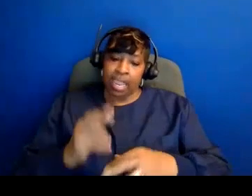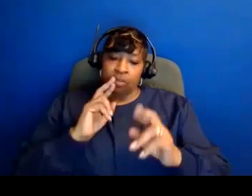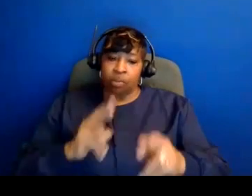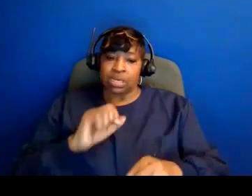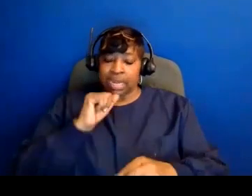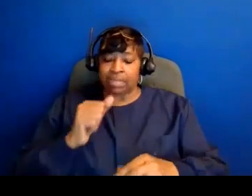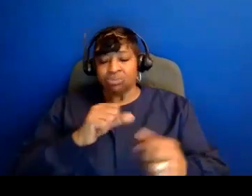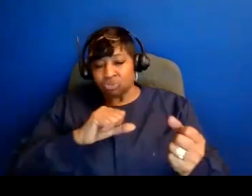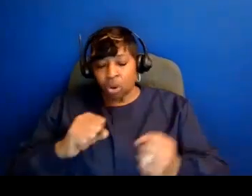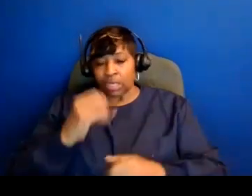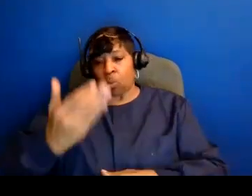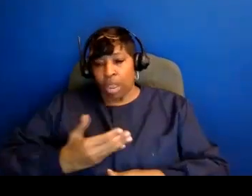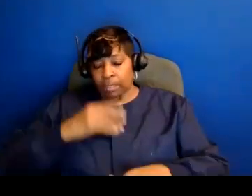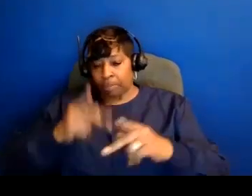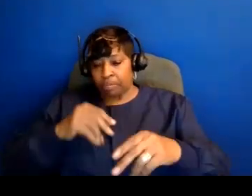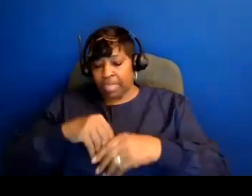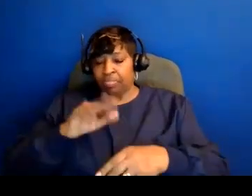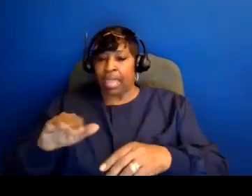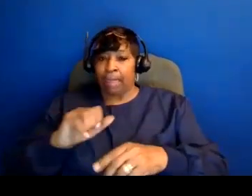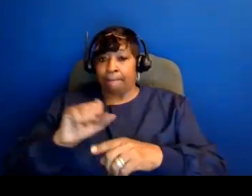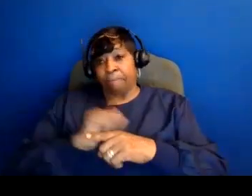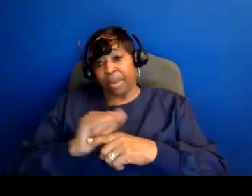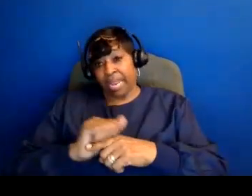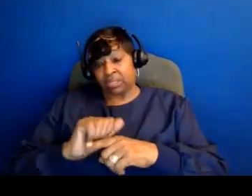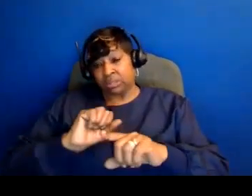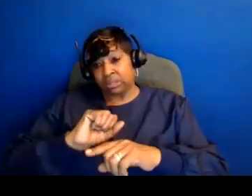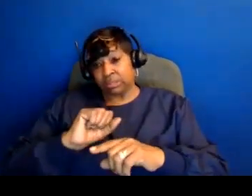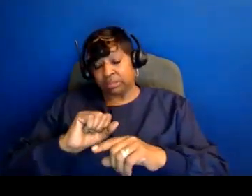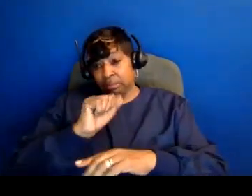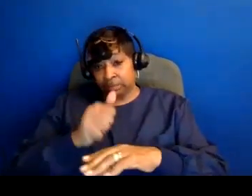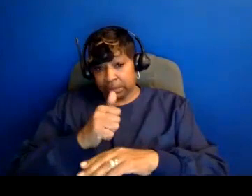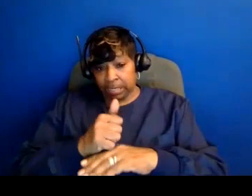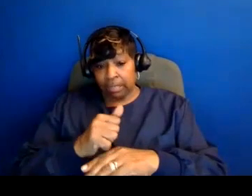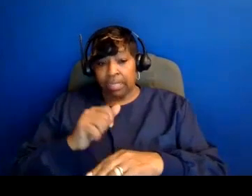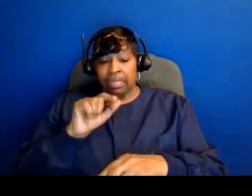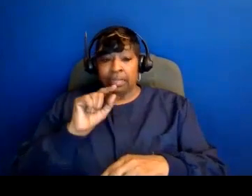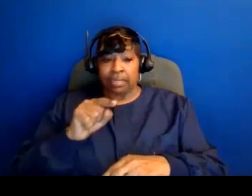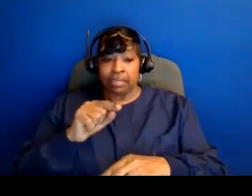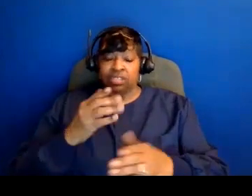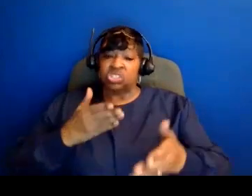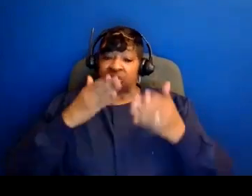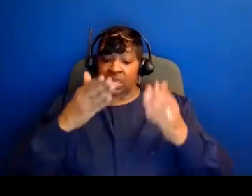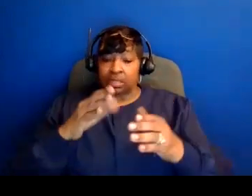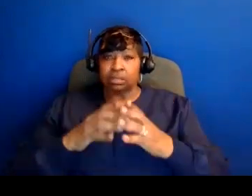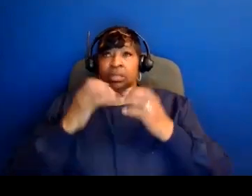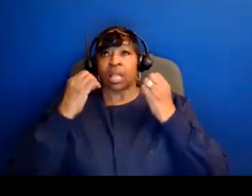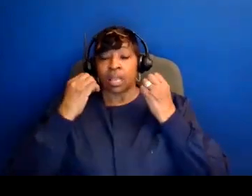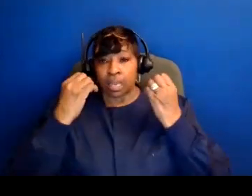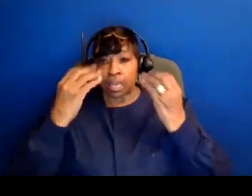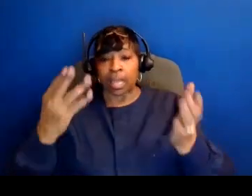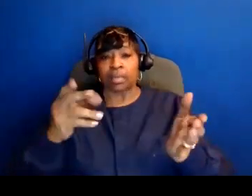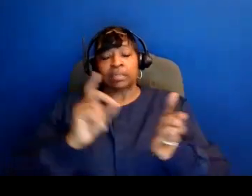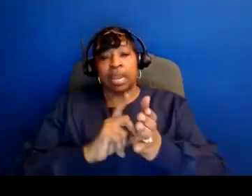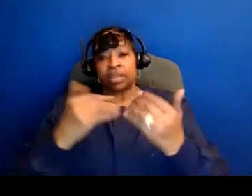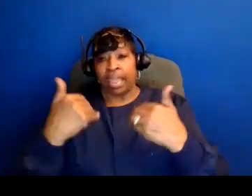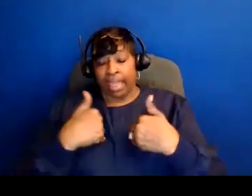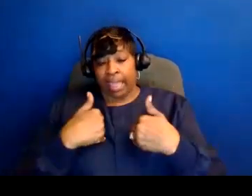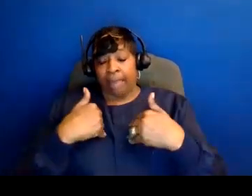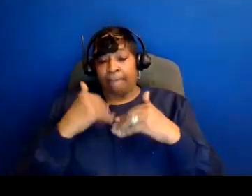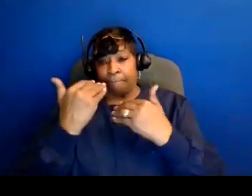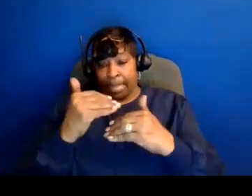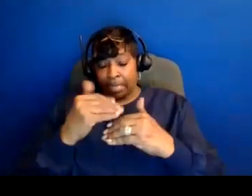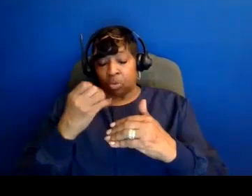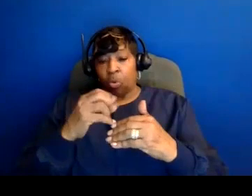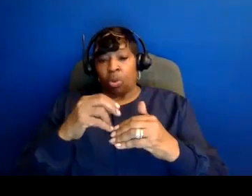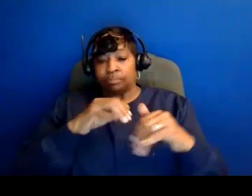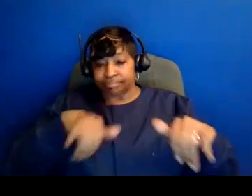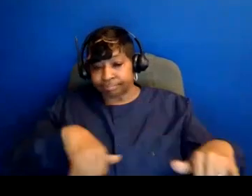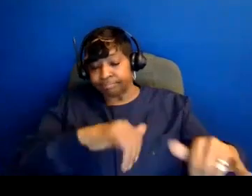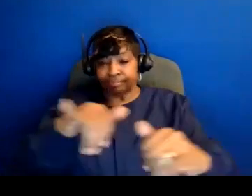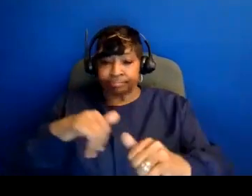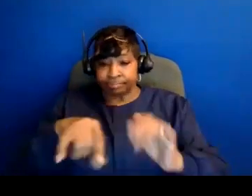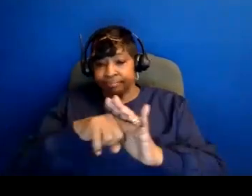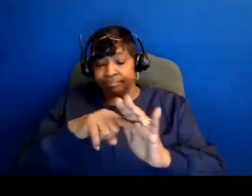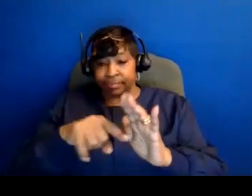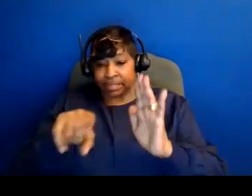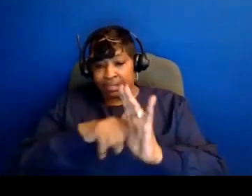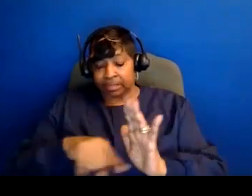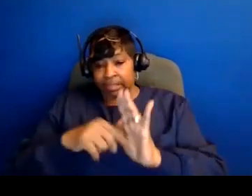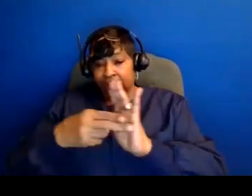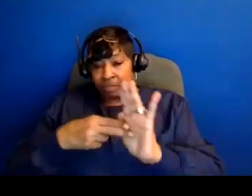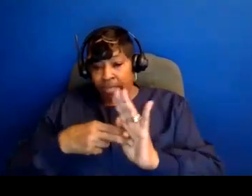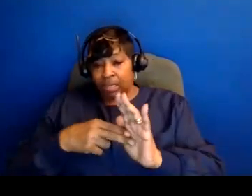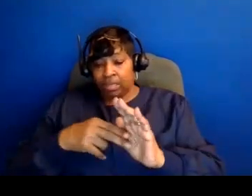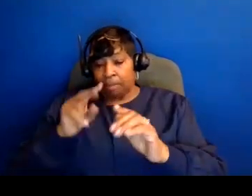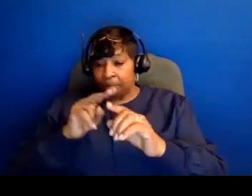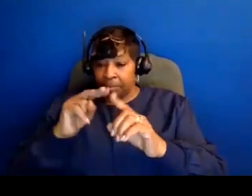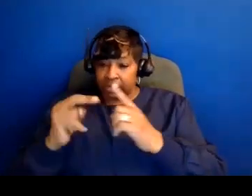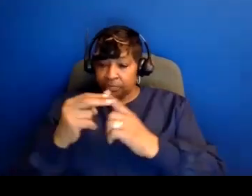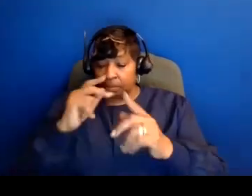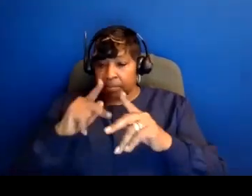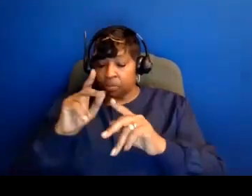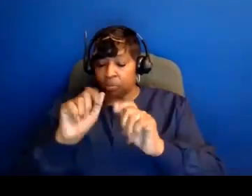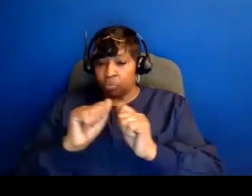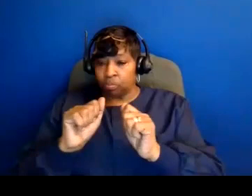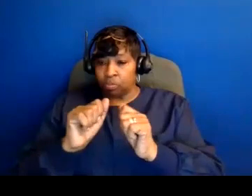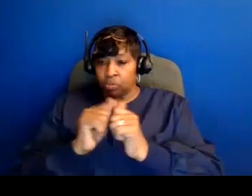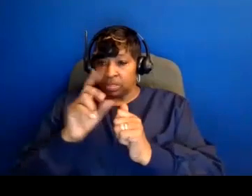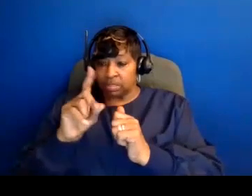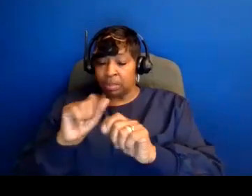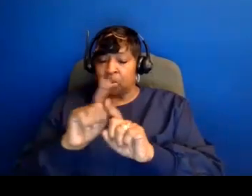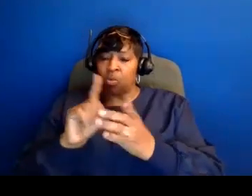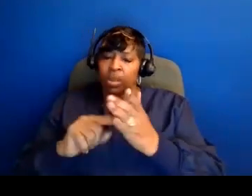lauravanpuymbrouck: The same study found only 2 fifths of physicians reported, feeling very com confident in their ability to provide the same quality of care to people with disability that they provide to people without disability, and nearly one half reported, not strongly welcoming patients into their practice setting.